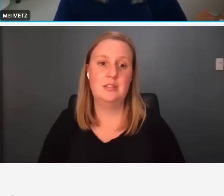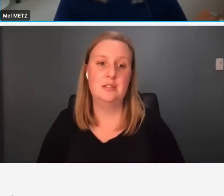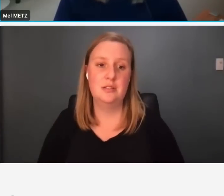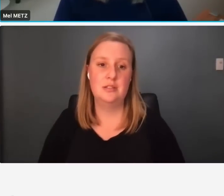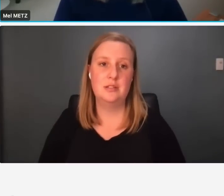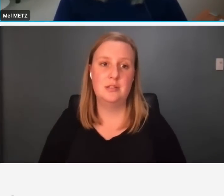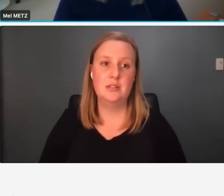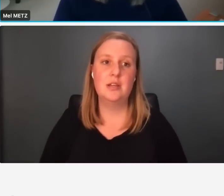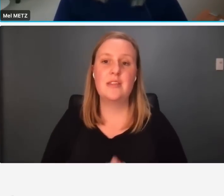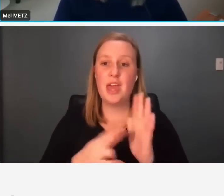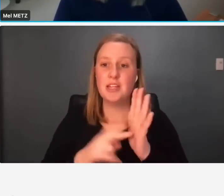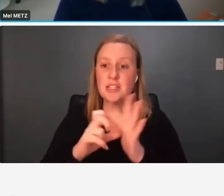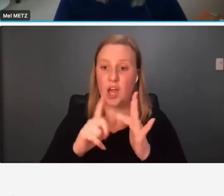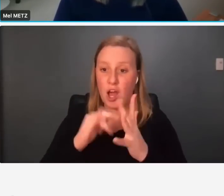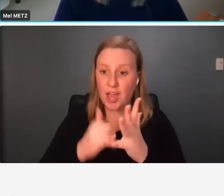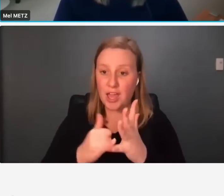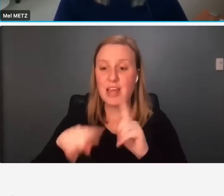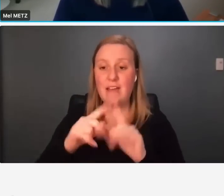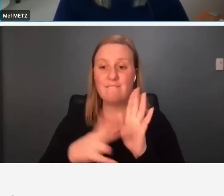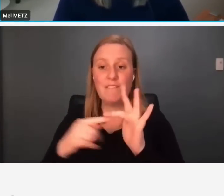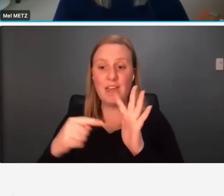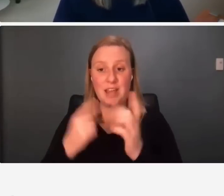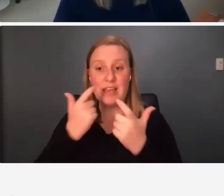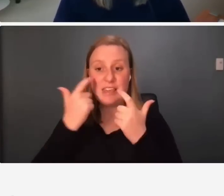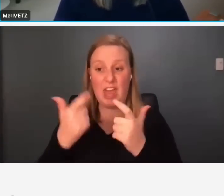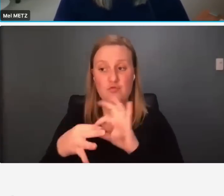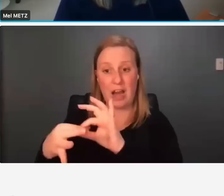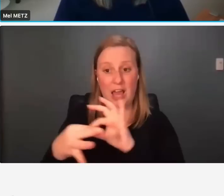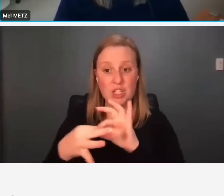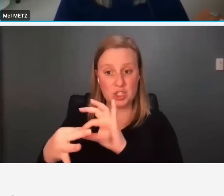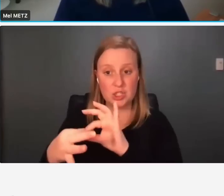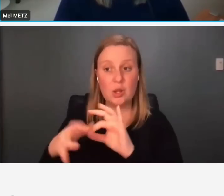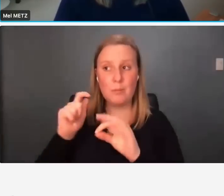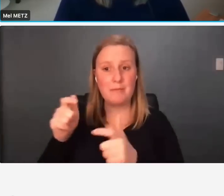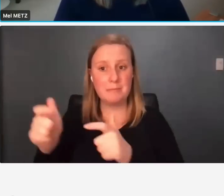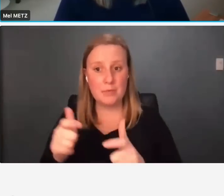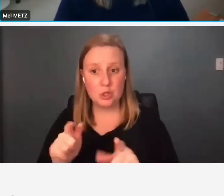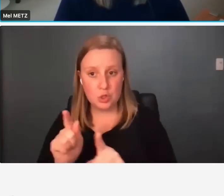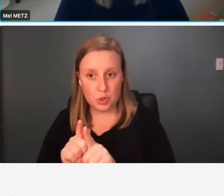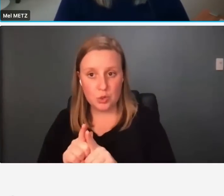example the NDIS and Veterans care. It increases financial and prudential oversight of